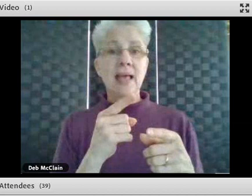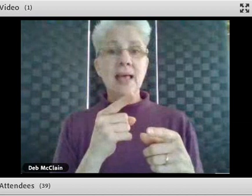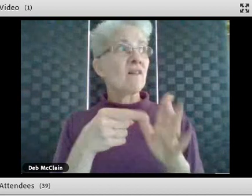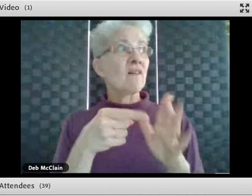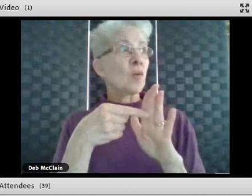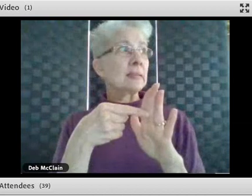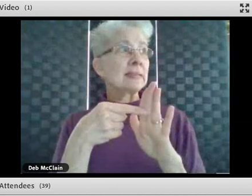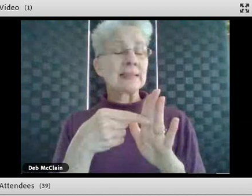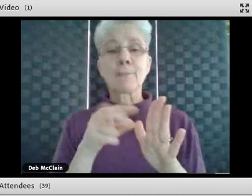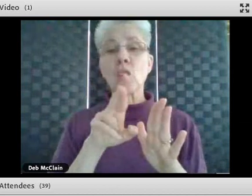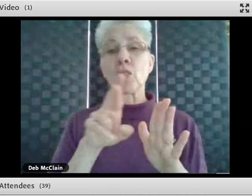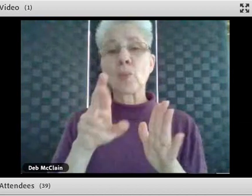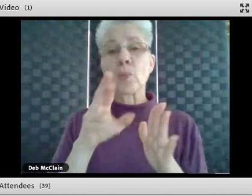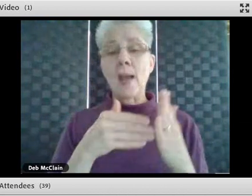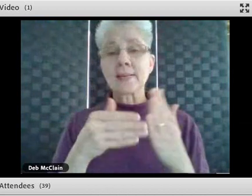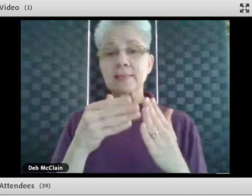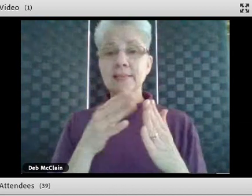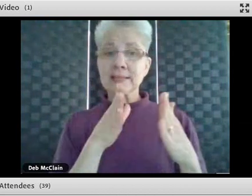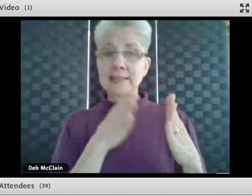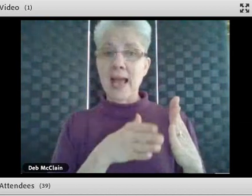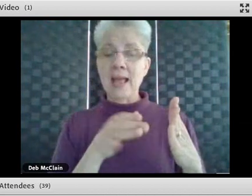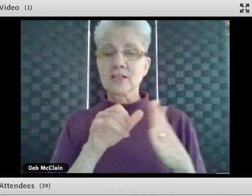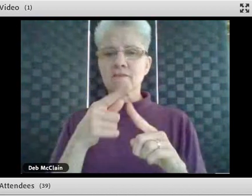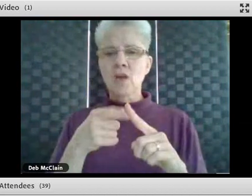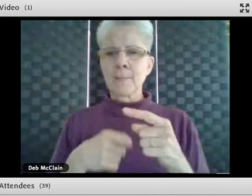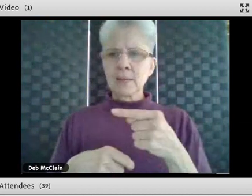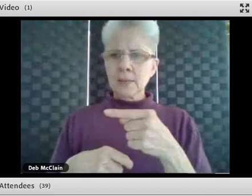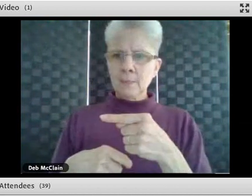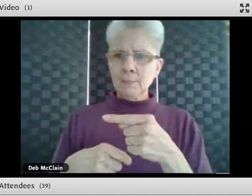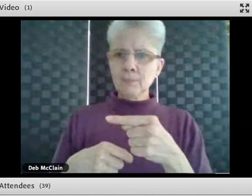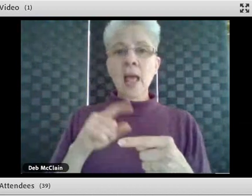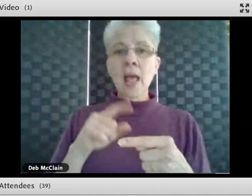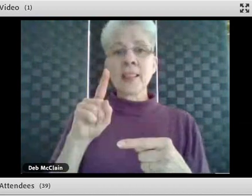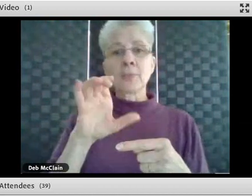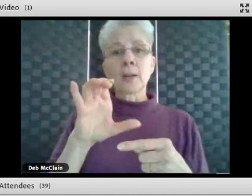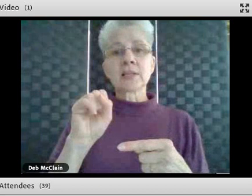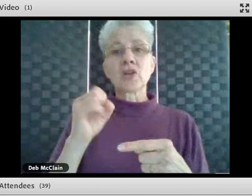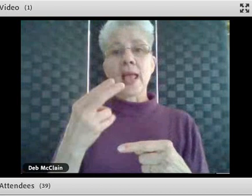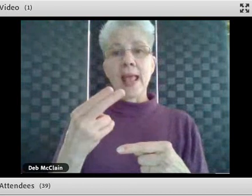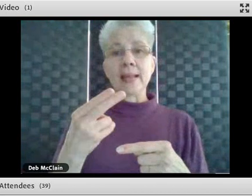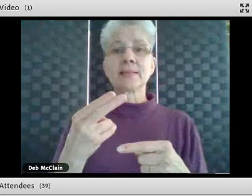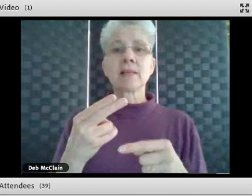on the right-hand side, this is from Library of Congress Subject Headings and classification web,